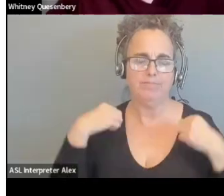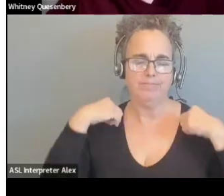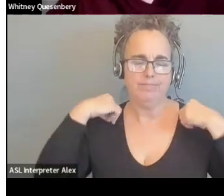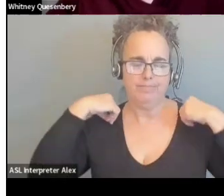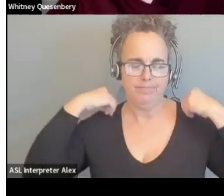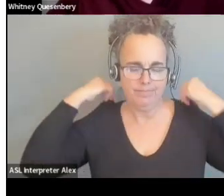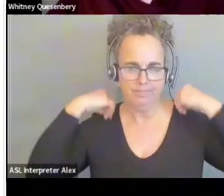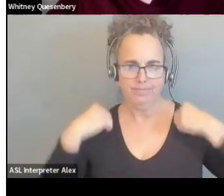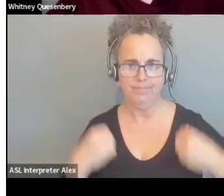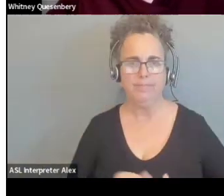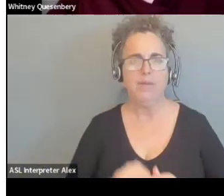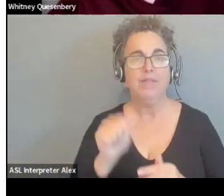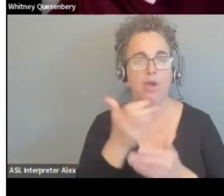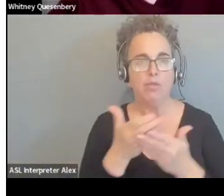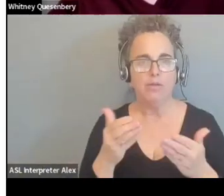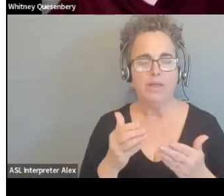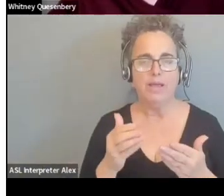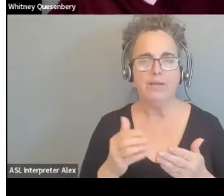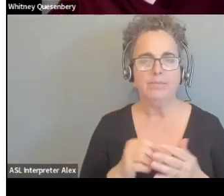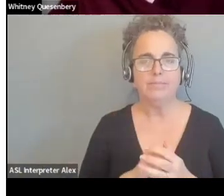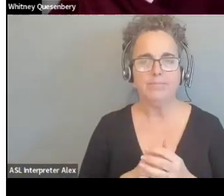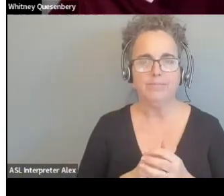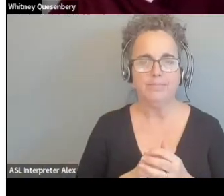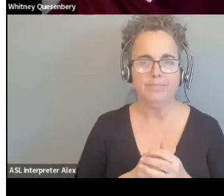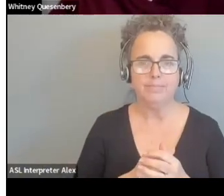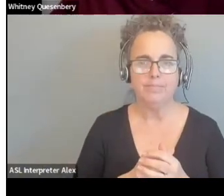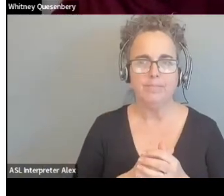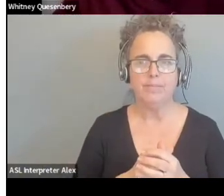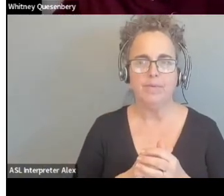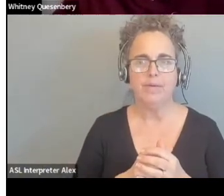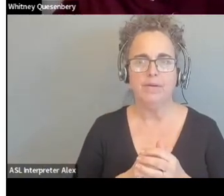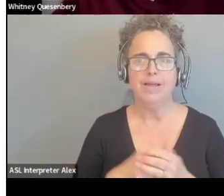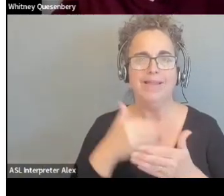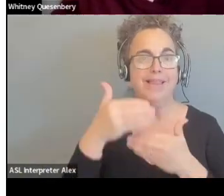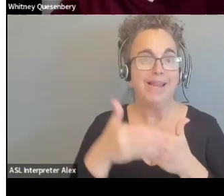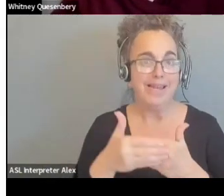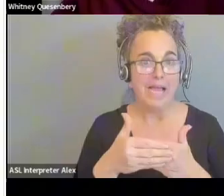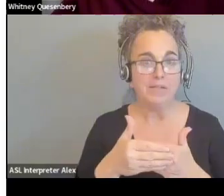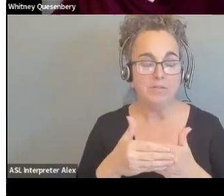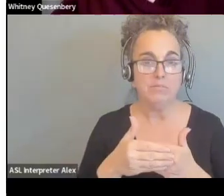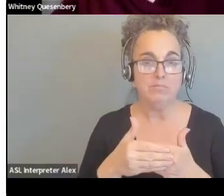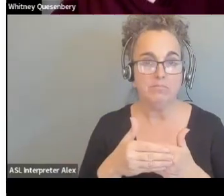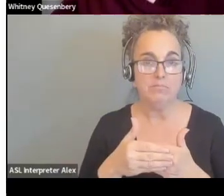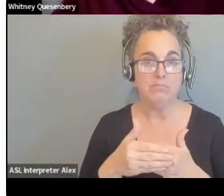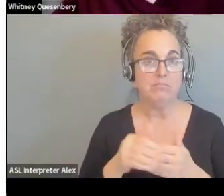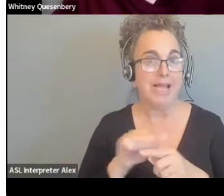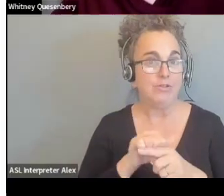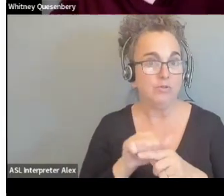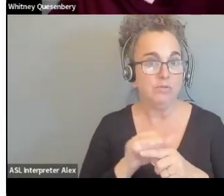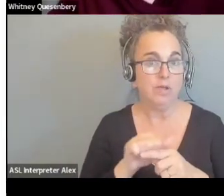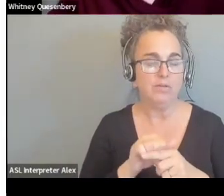The other thing is to think about for your, the next exercise is to think about personas in terms of features and needs.